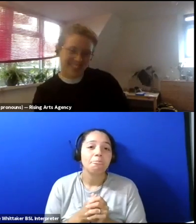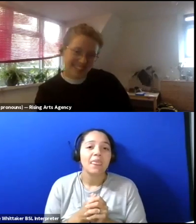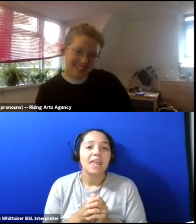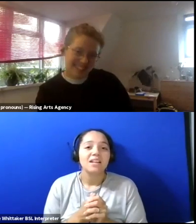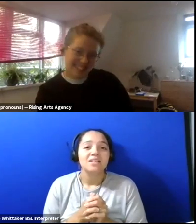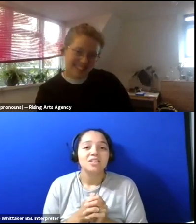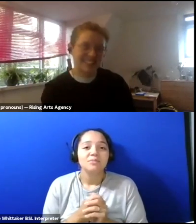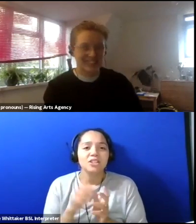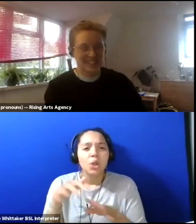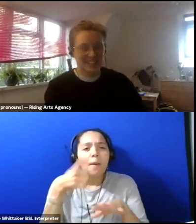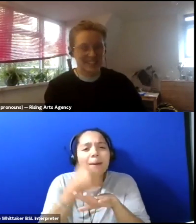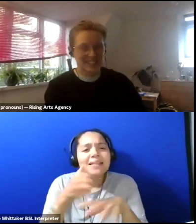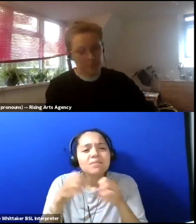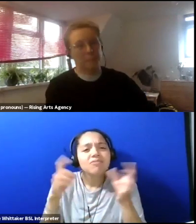You're based in Bristol, right?